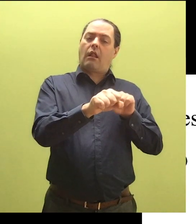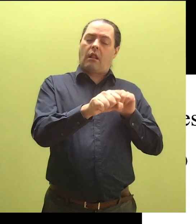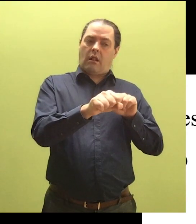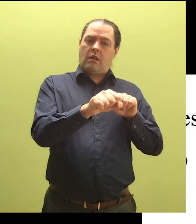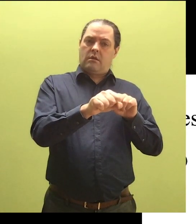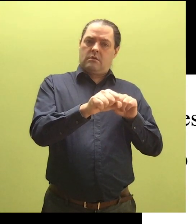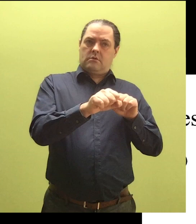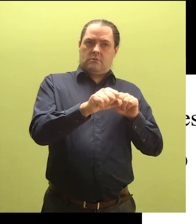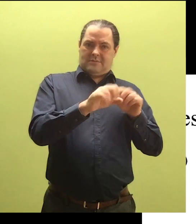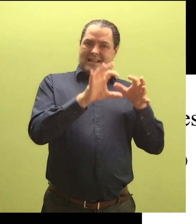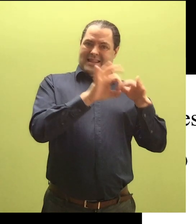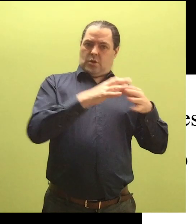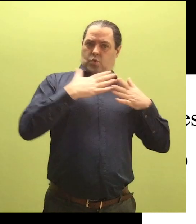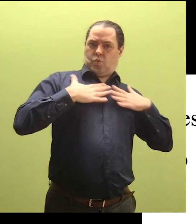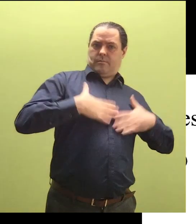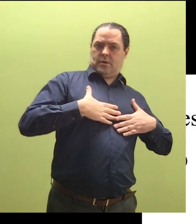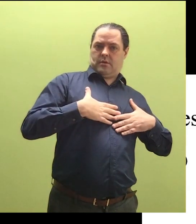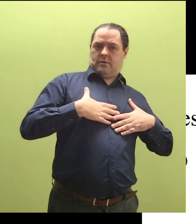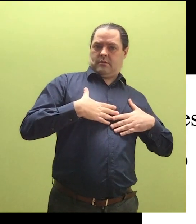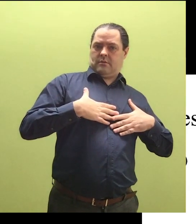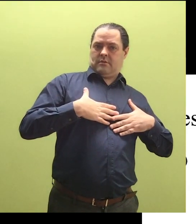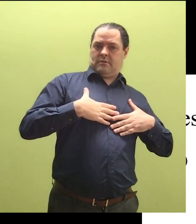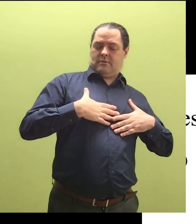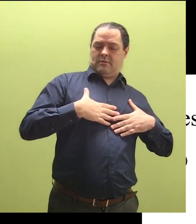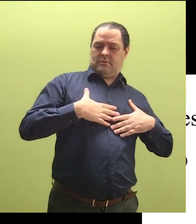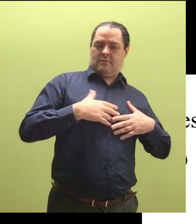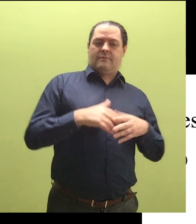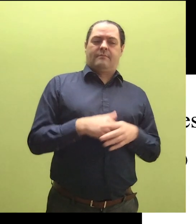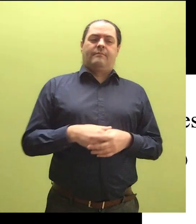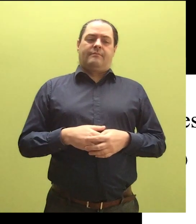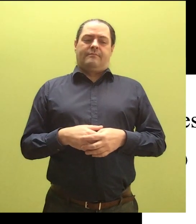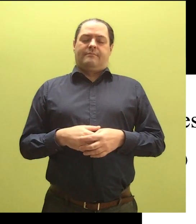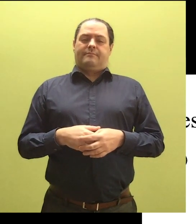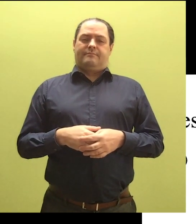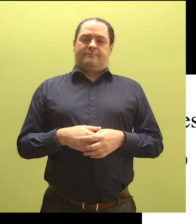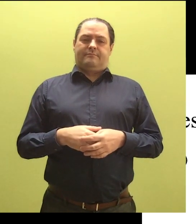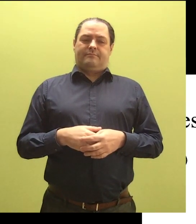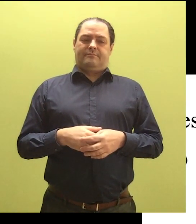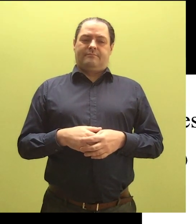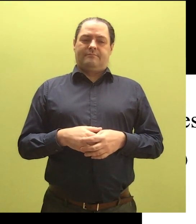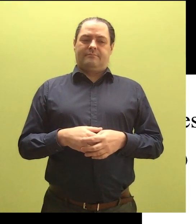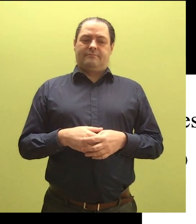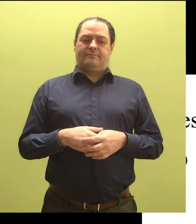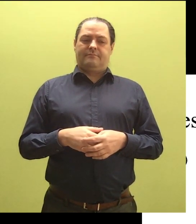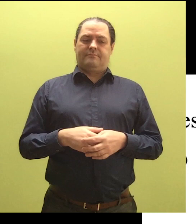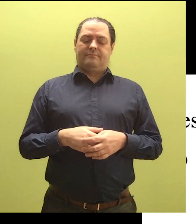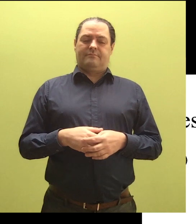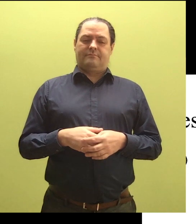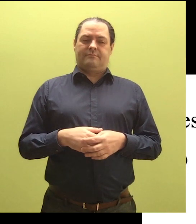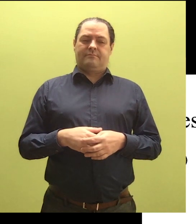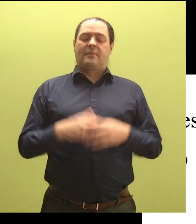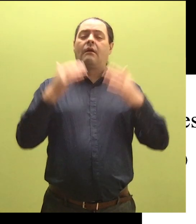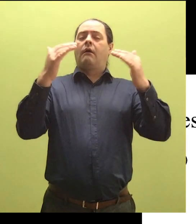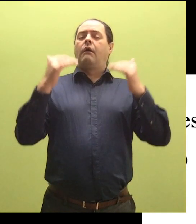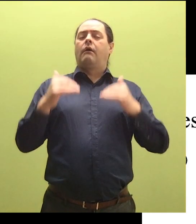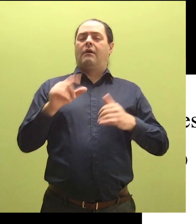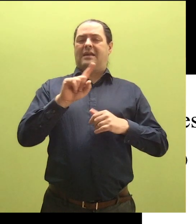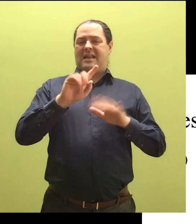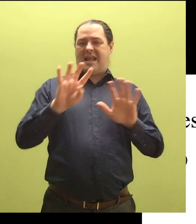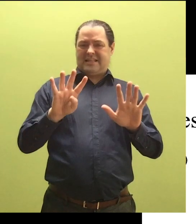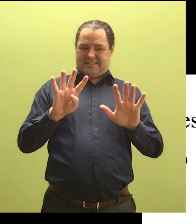specifically requires a human causer. In 19, we see another